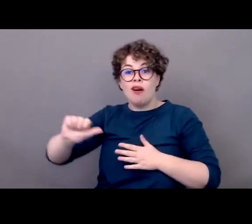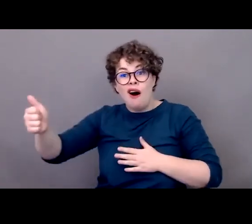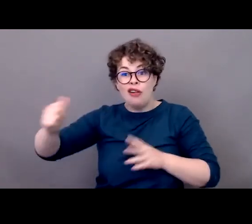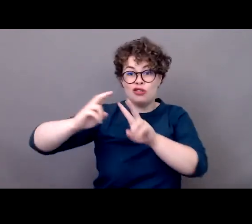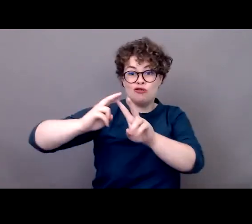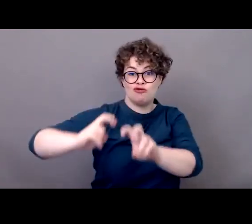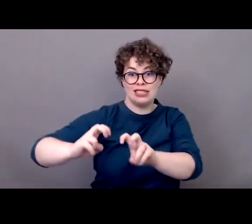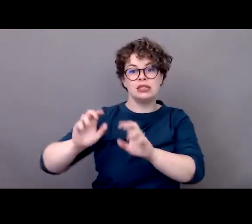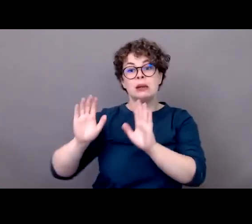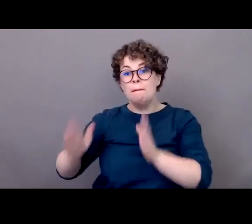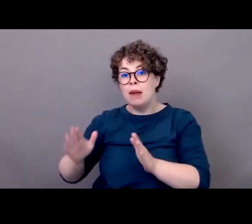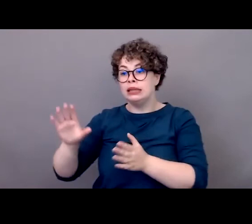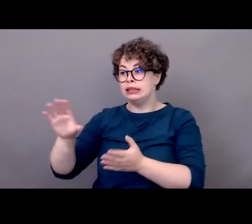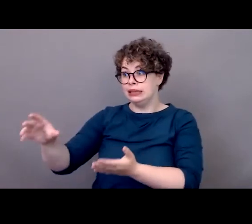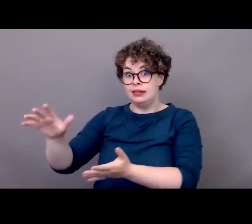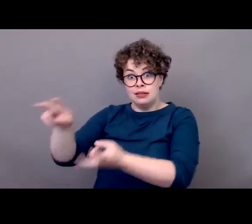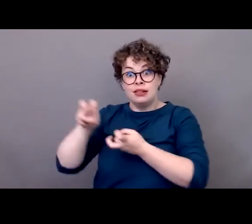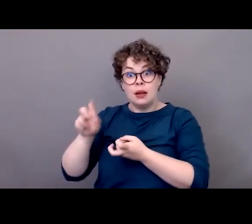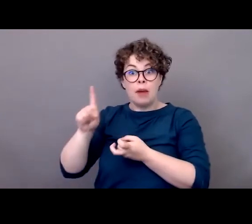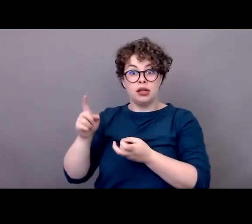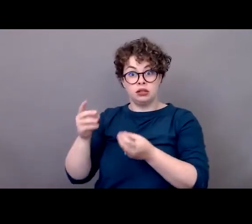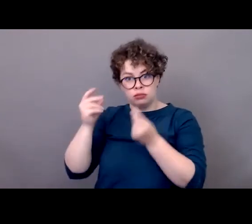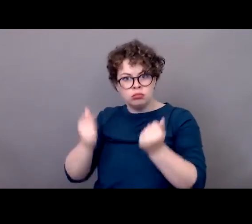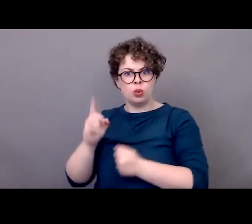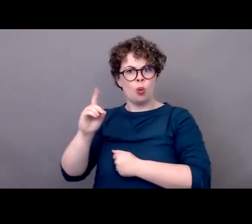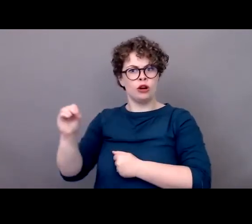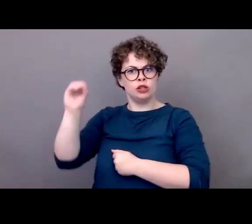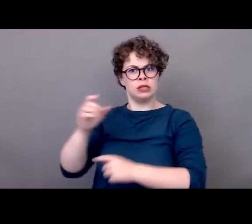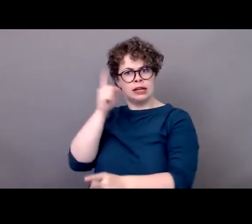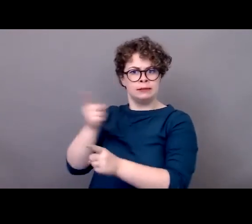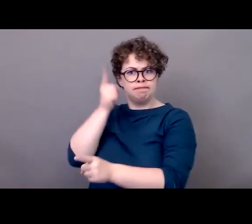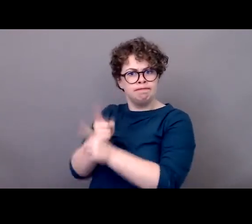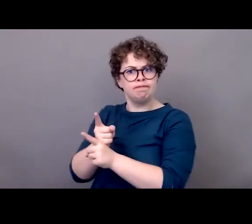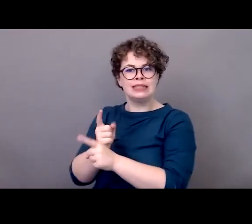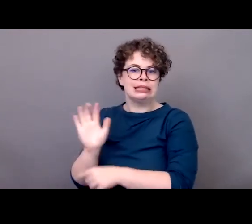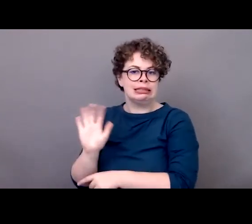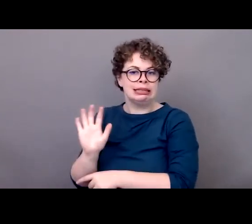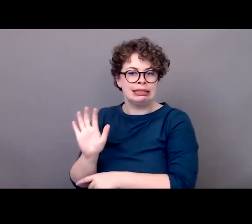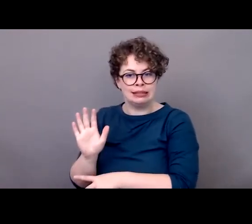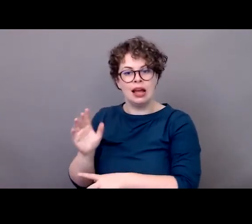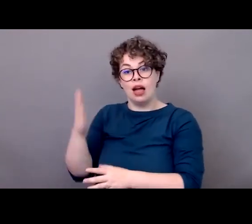How is the concept of disability understood for example? Or is stigma a factor? What counts as